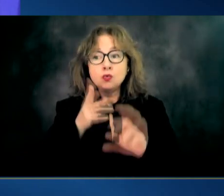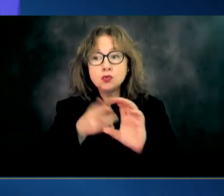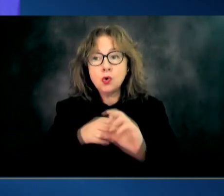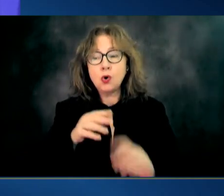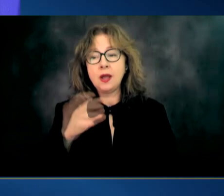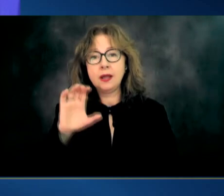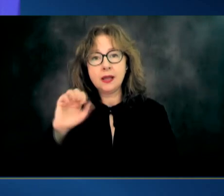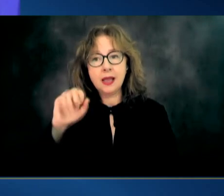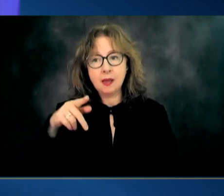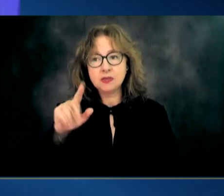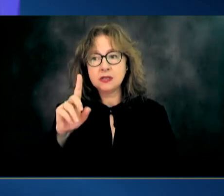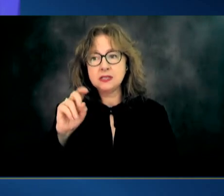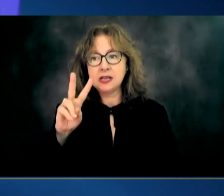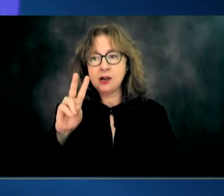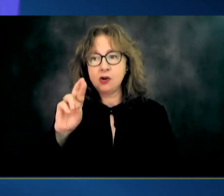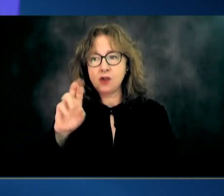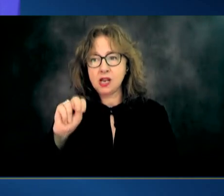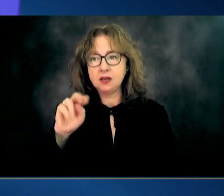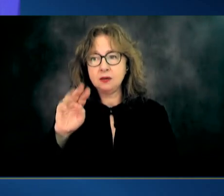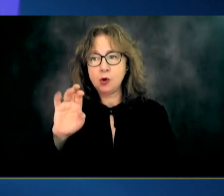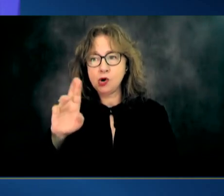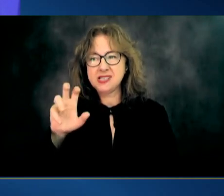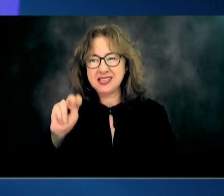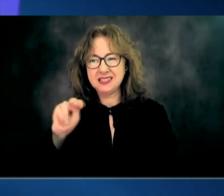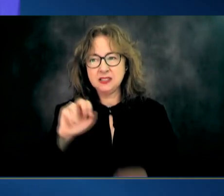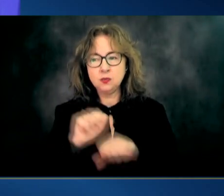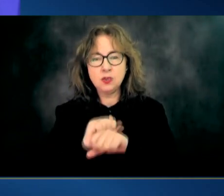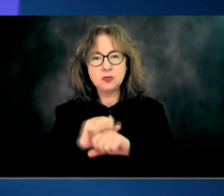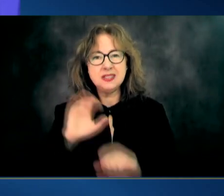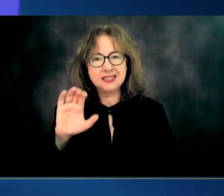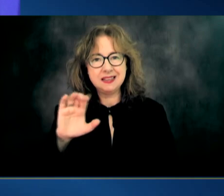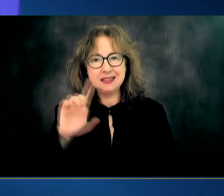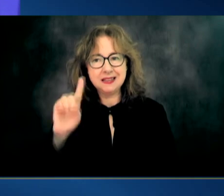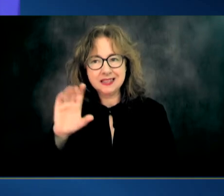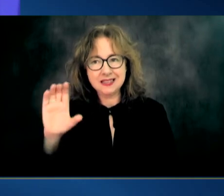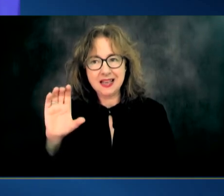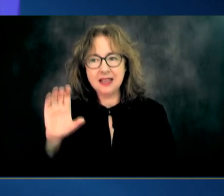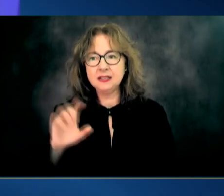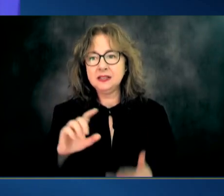Genomics at the Centers for Disease Control and Prevention; Ms. Mandy David, Maternal and